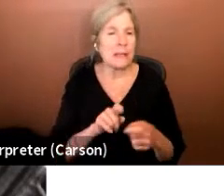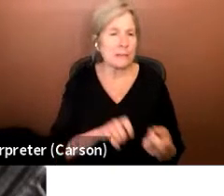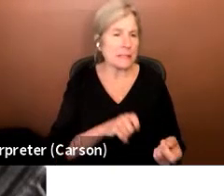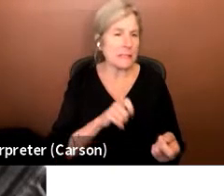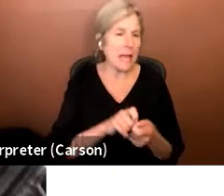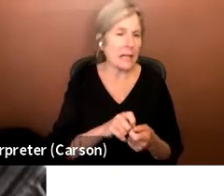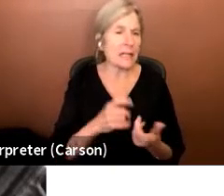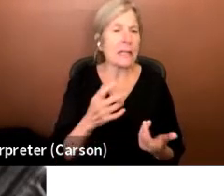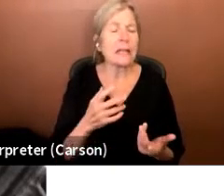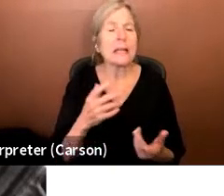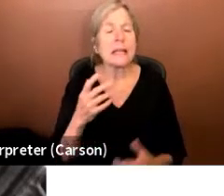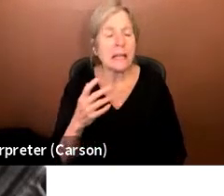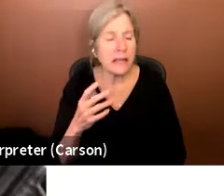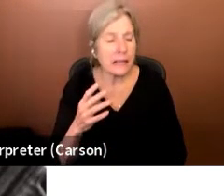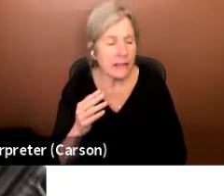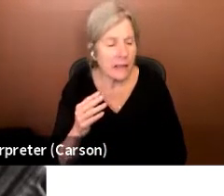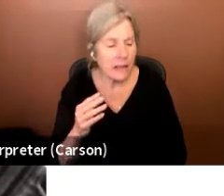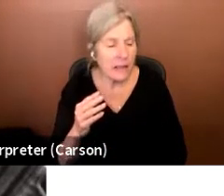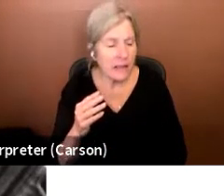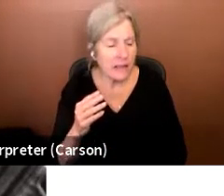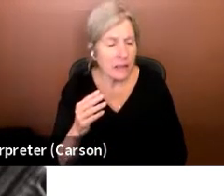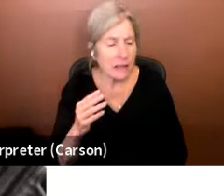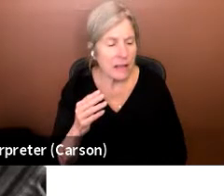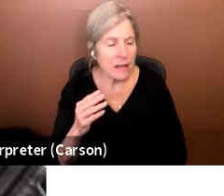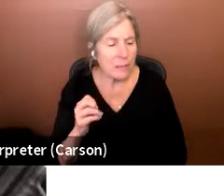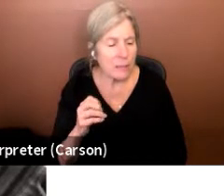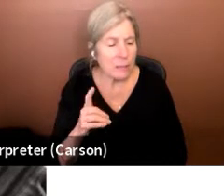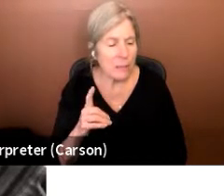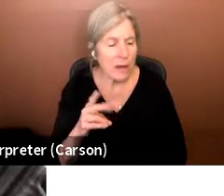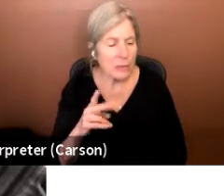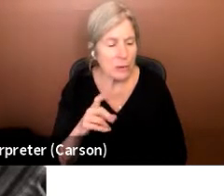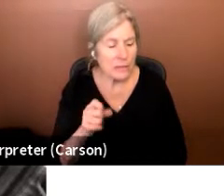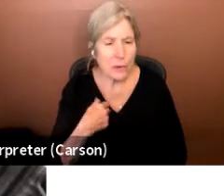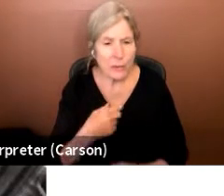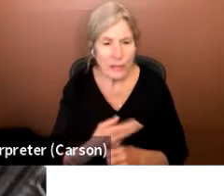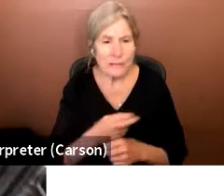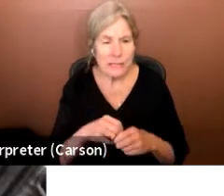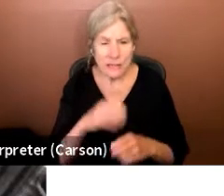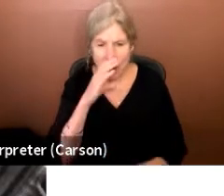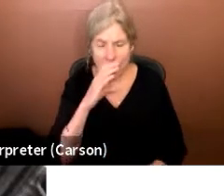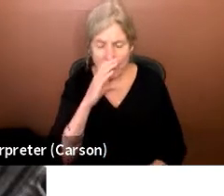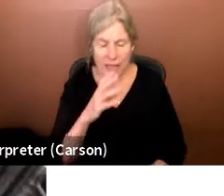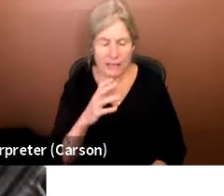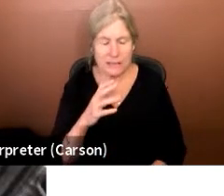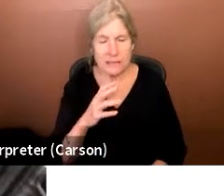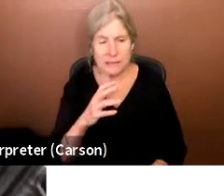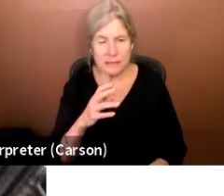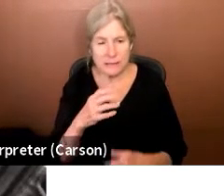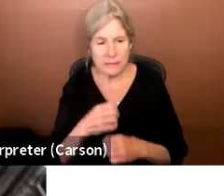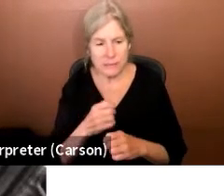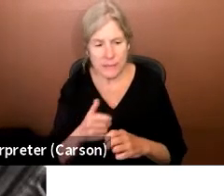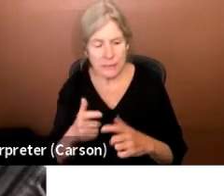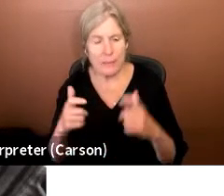modules that were used in comics scaled up and using the Shapereader as a way to annotate